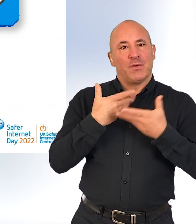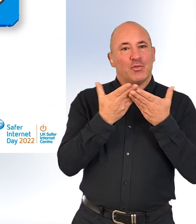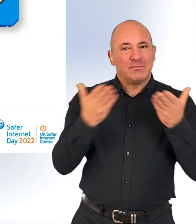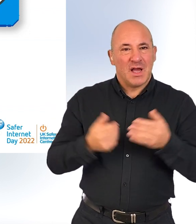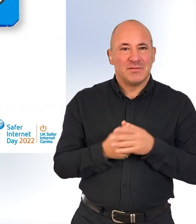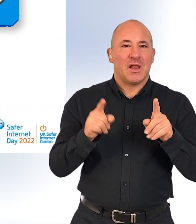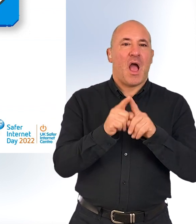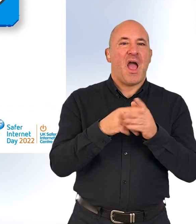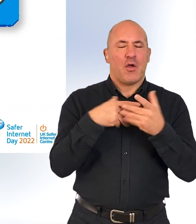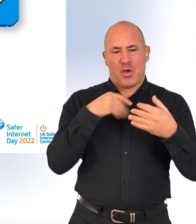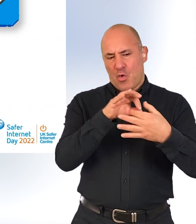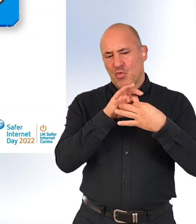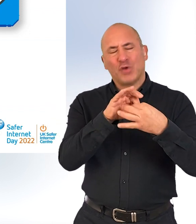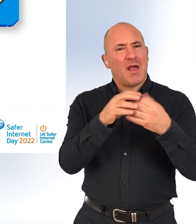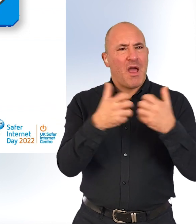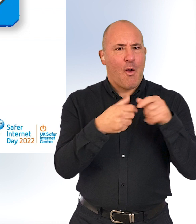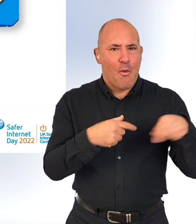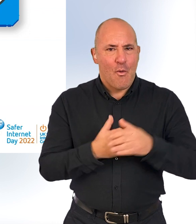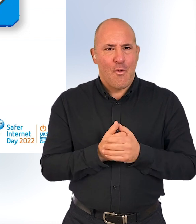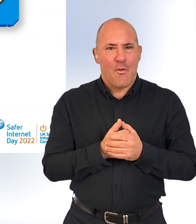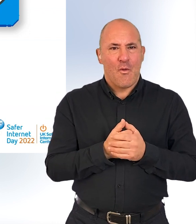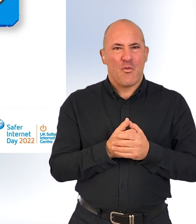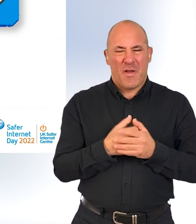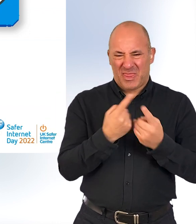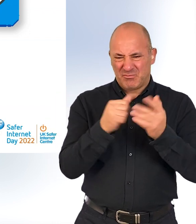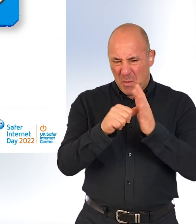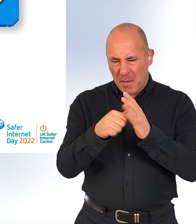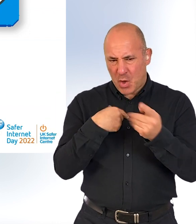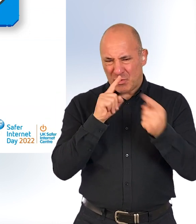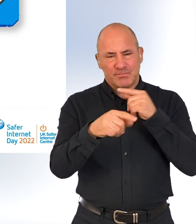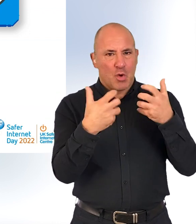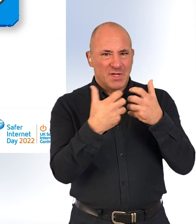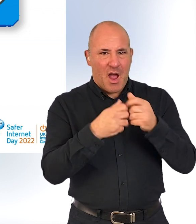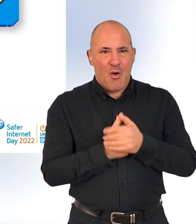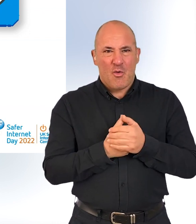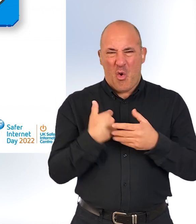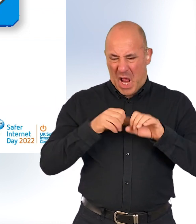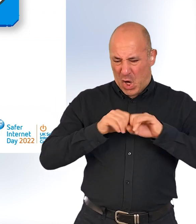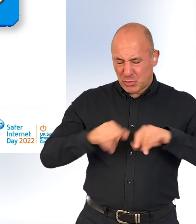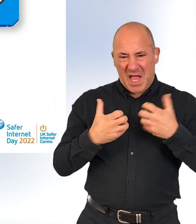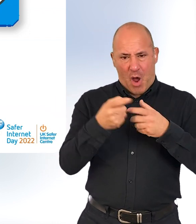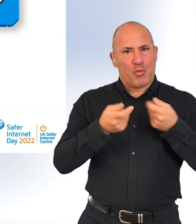for example how you work with others, how you respond when things go wrong, or how you handle losing.